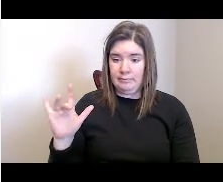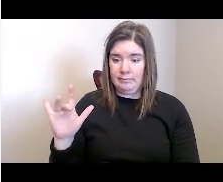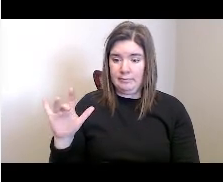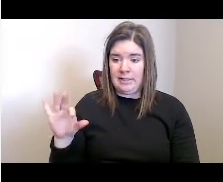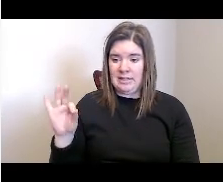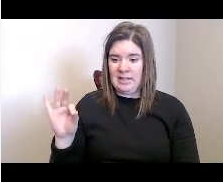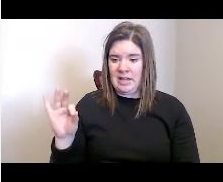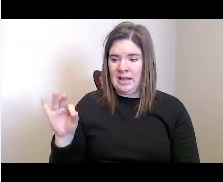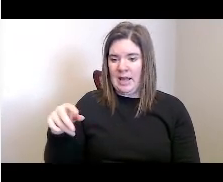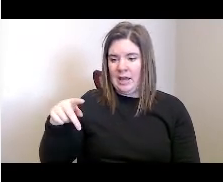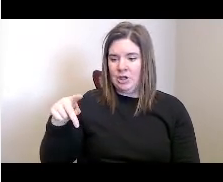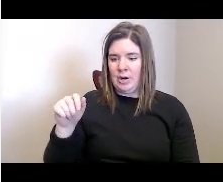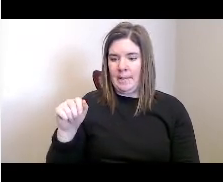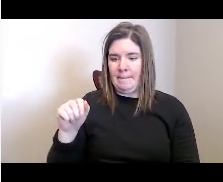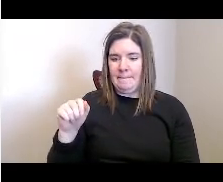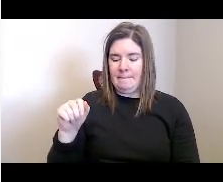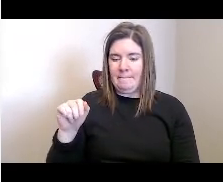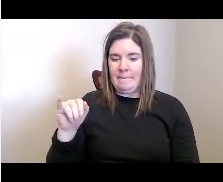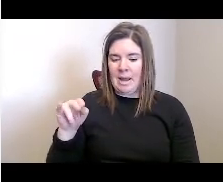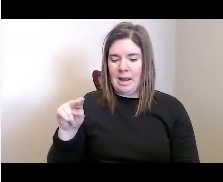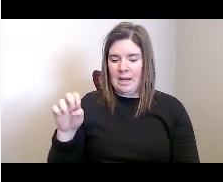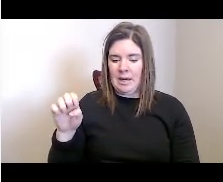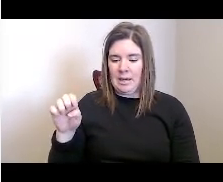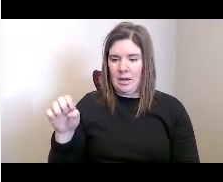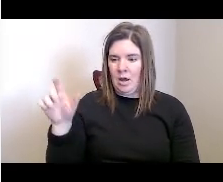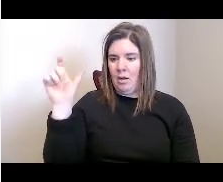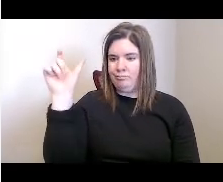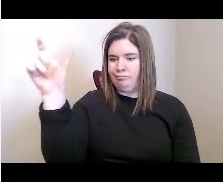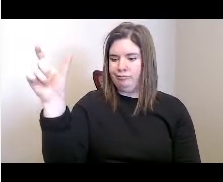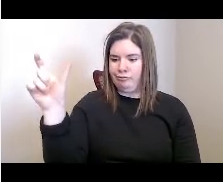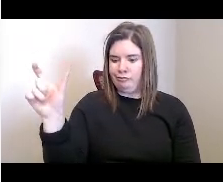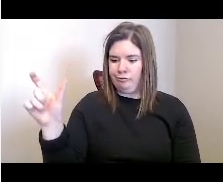Now that's going to show me everything that's on my slide, and the order